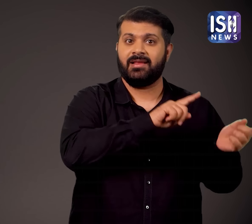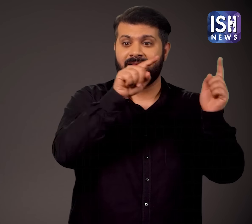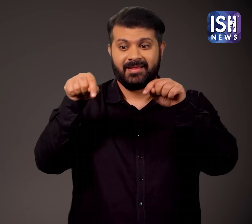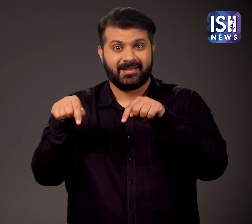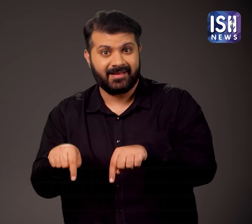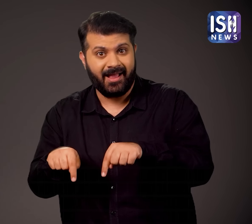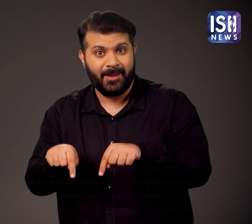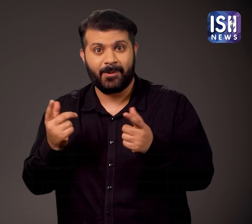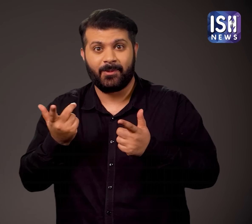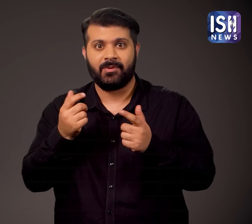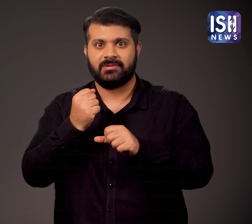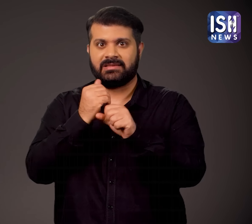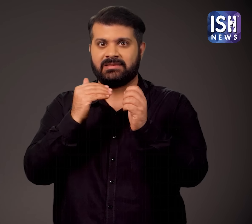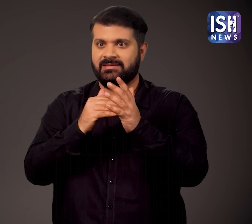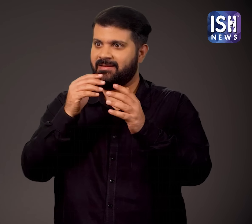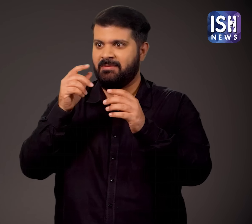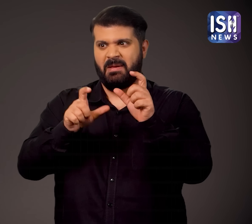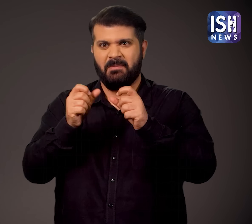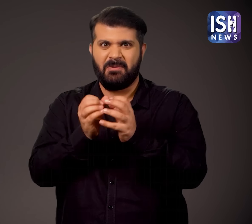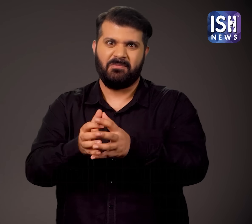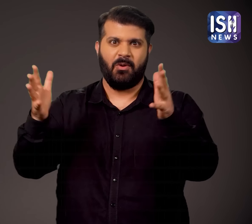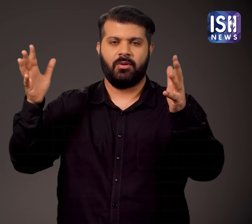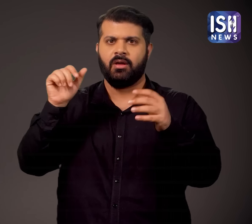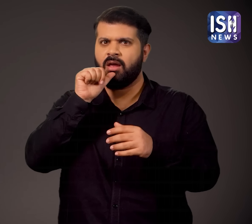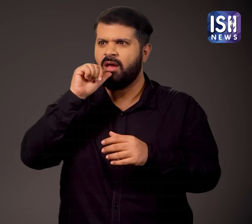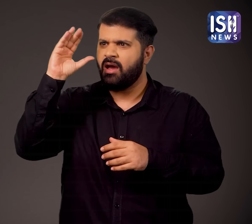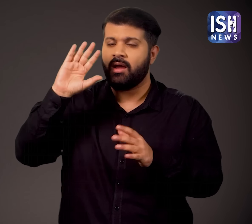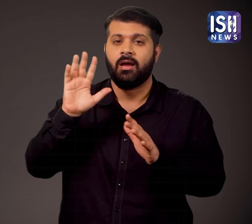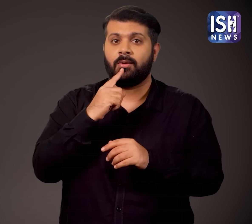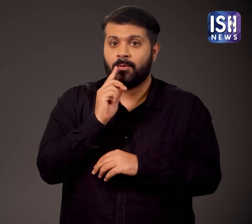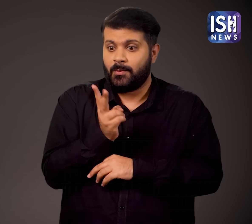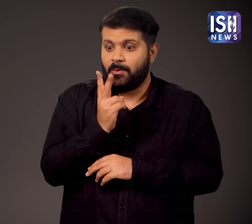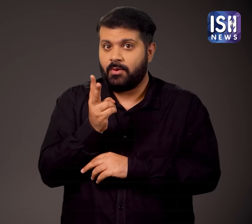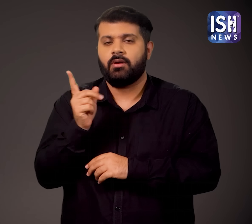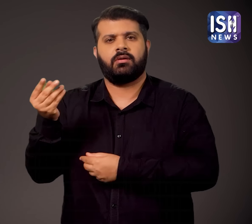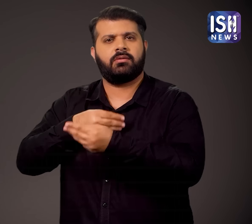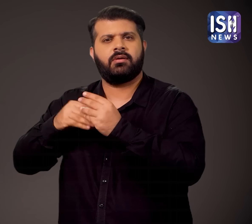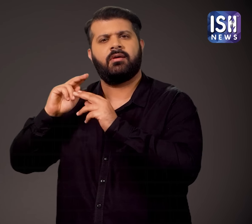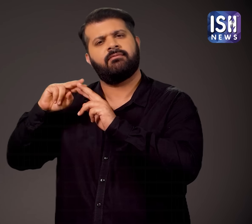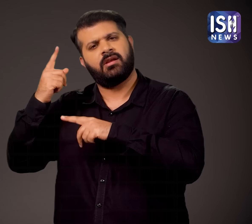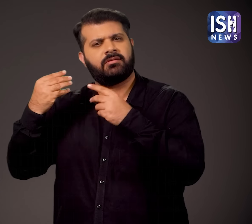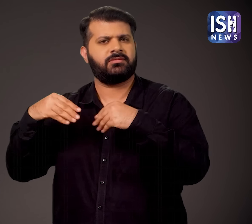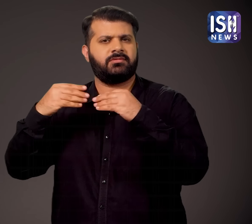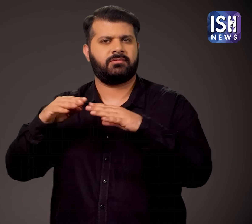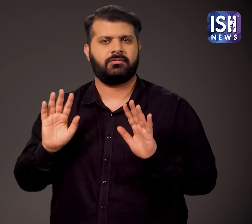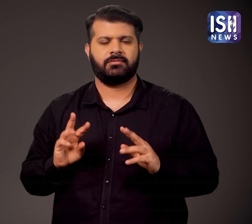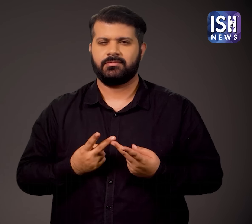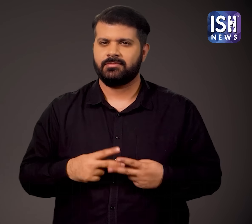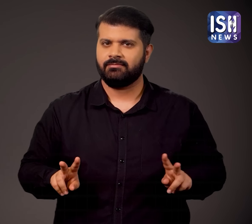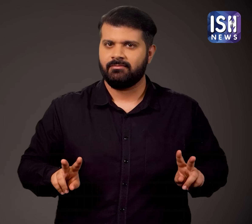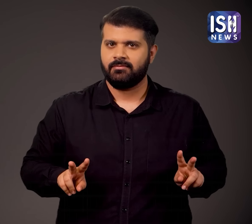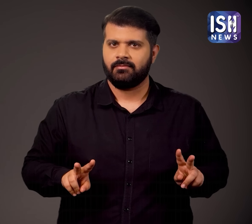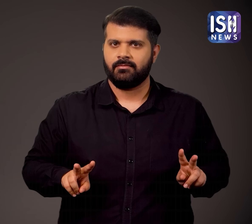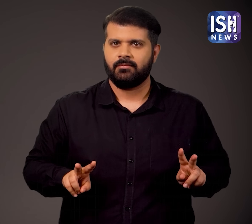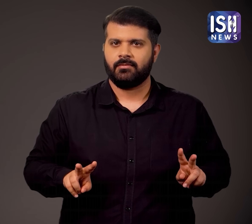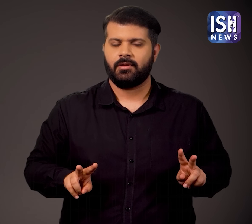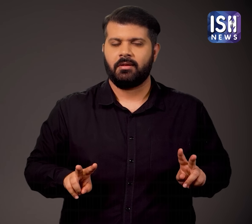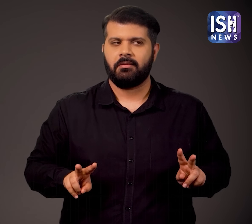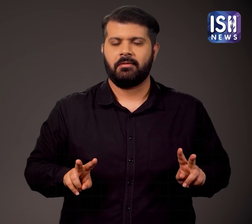Now, Gen Z prefers trying different flavours in smaller amounts, helping the market grow.